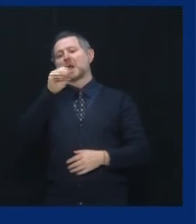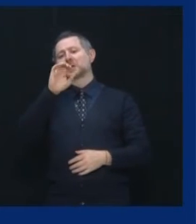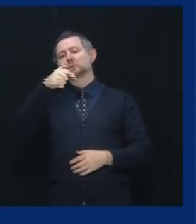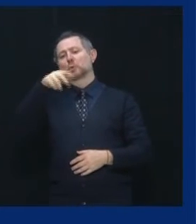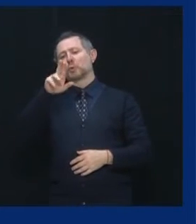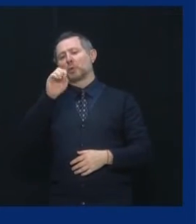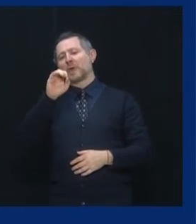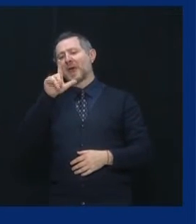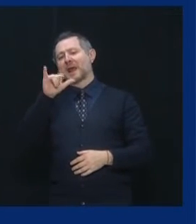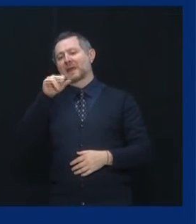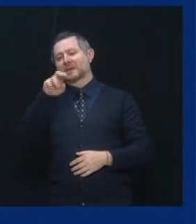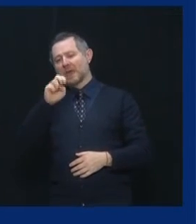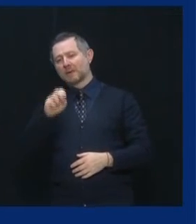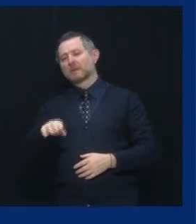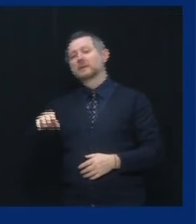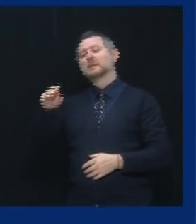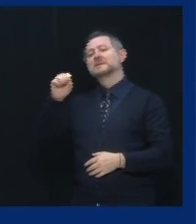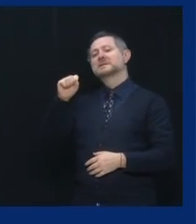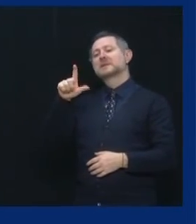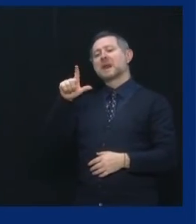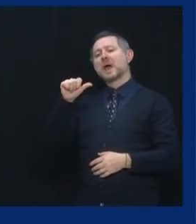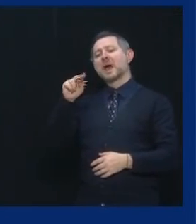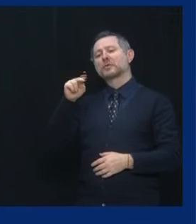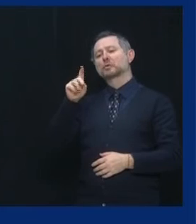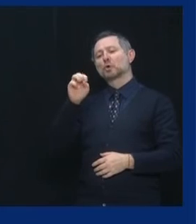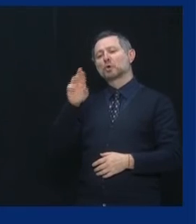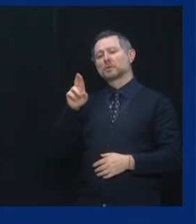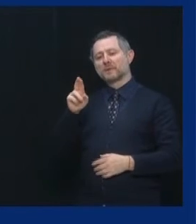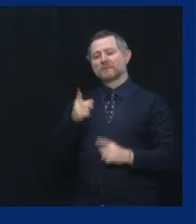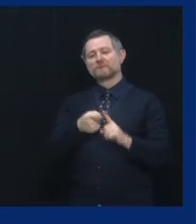GOVERNOR, YOU NOW HAVE